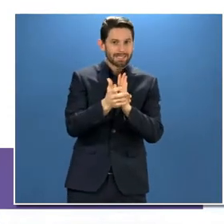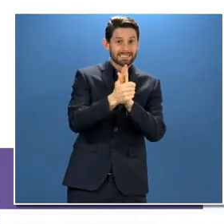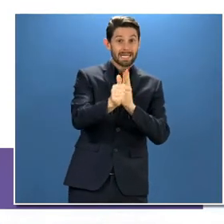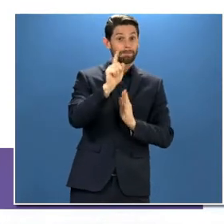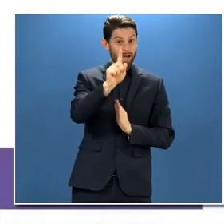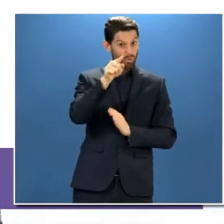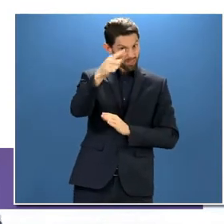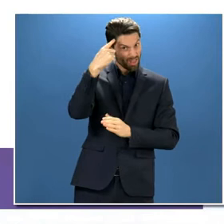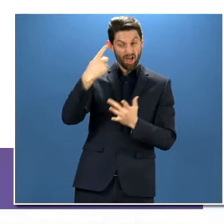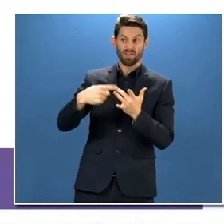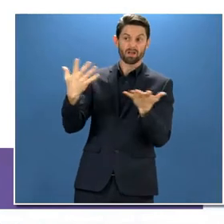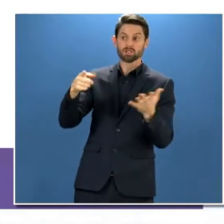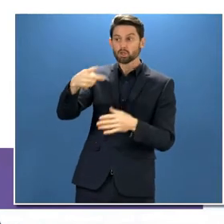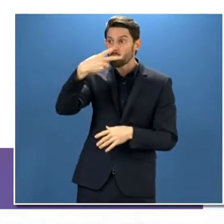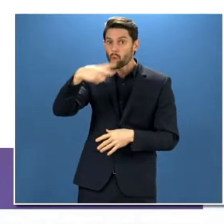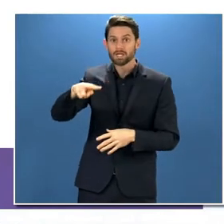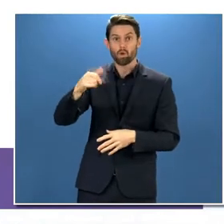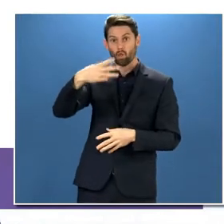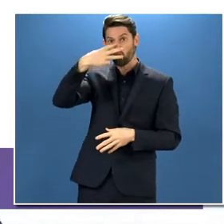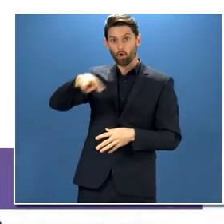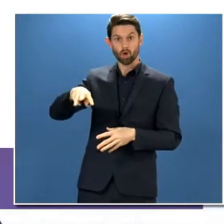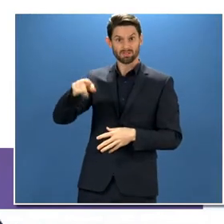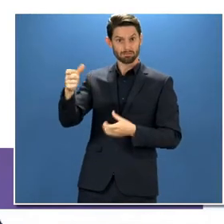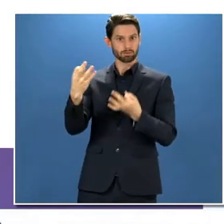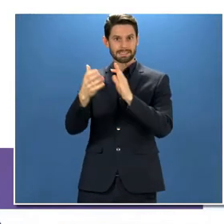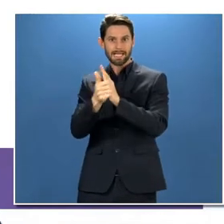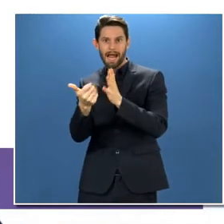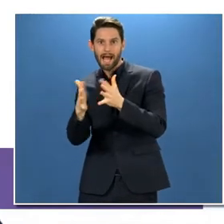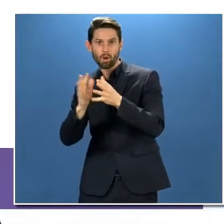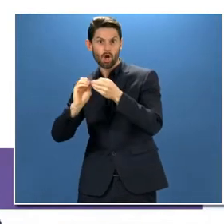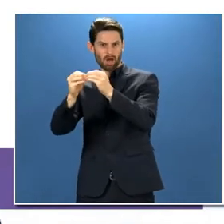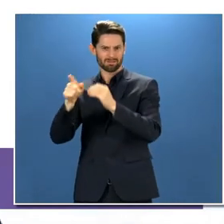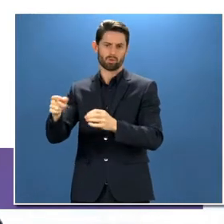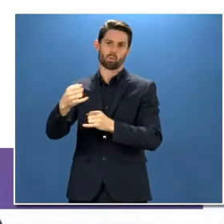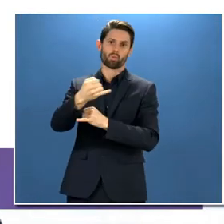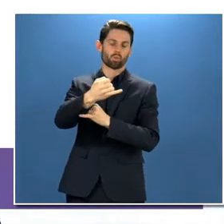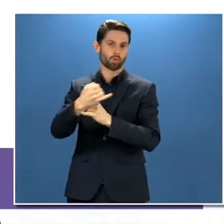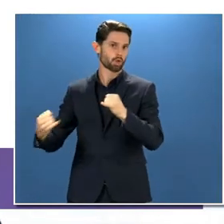lived out of home before is, I think, quite a significant difference, and so I